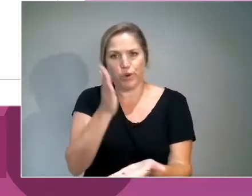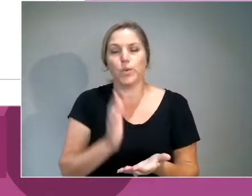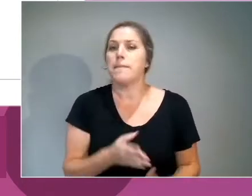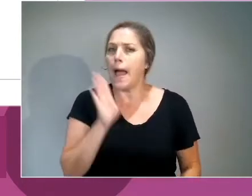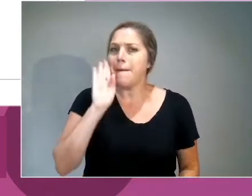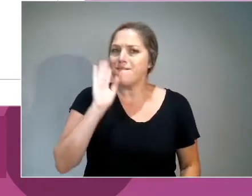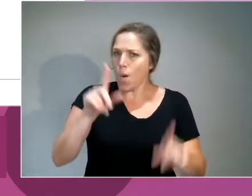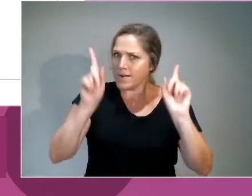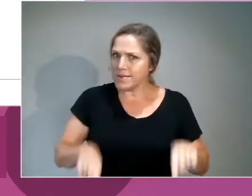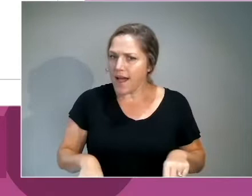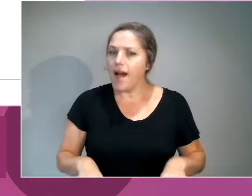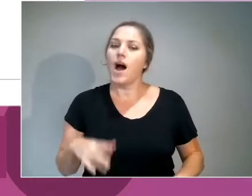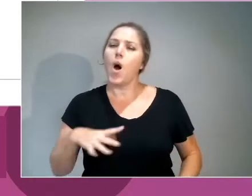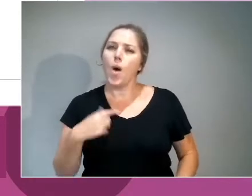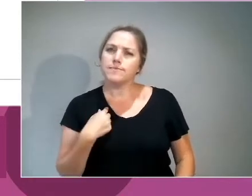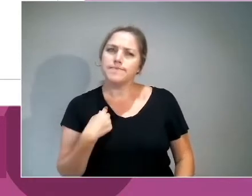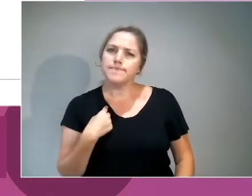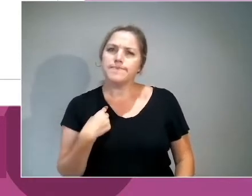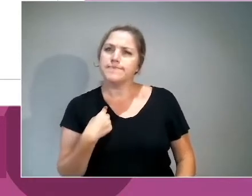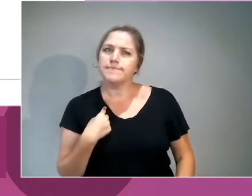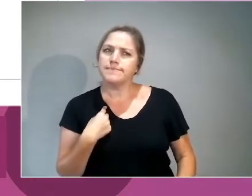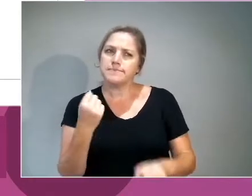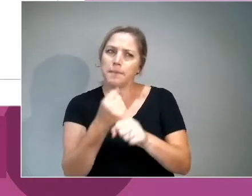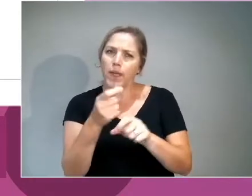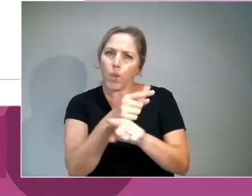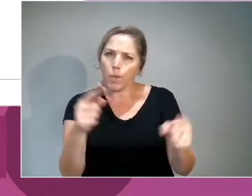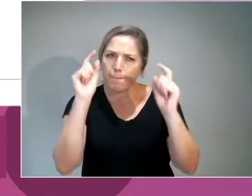to look or to, I guess, draw atension to the fact that I think that we're looking at three elements